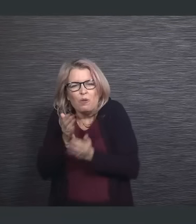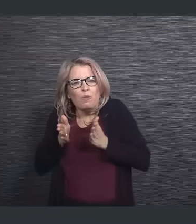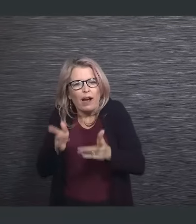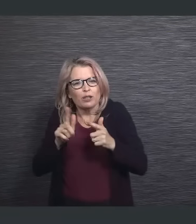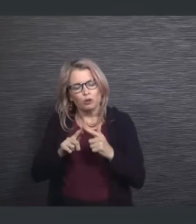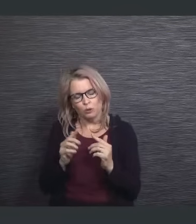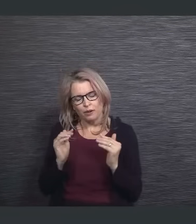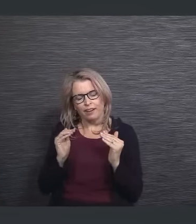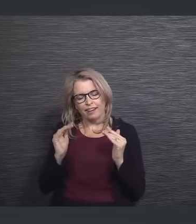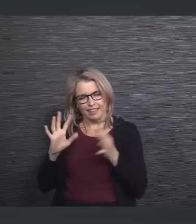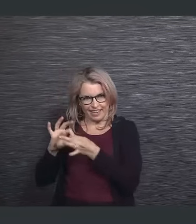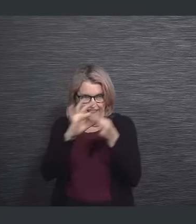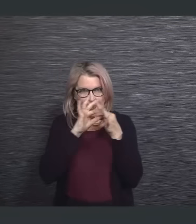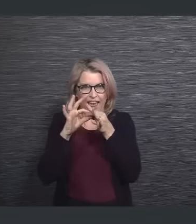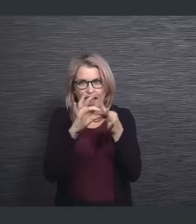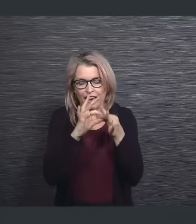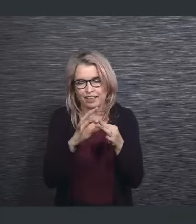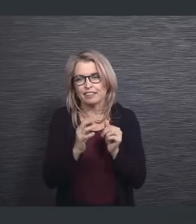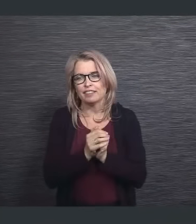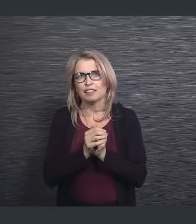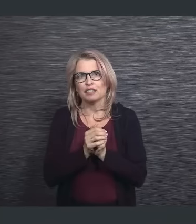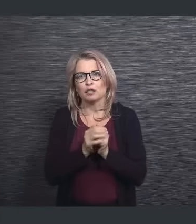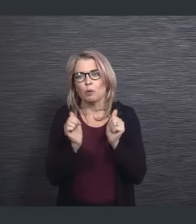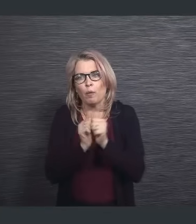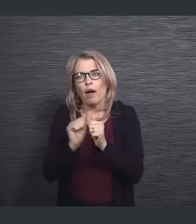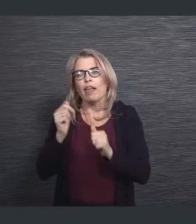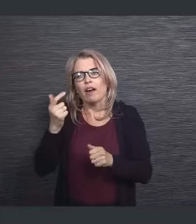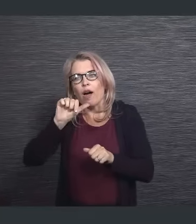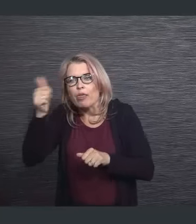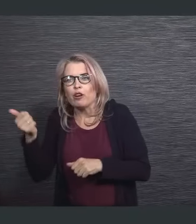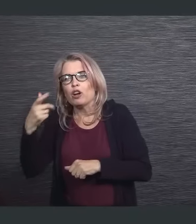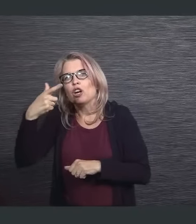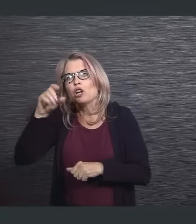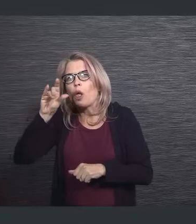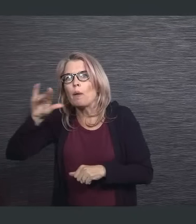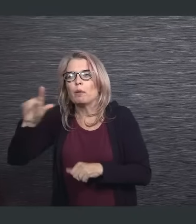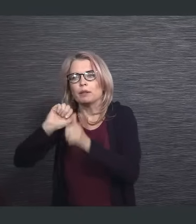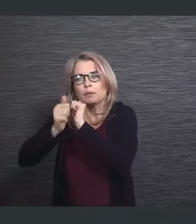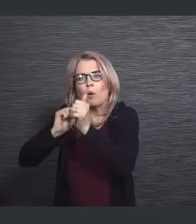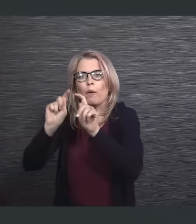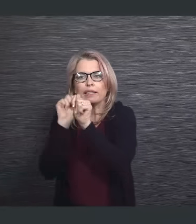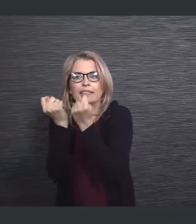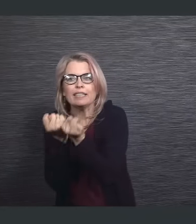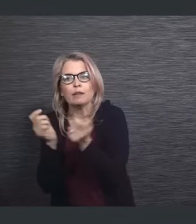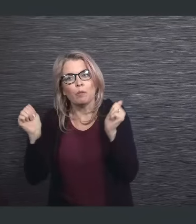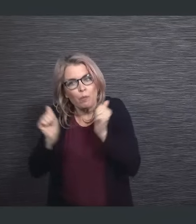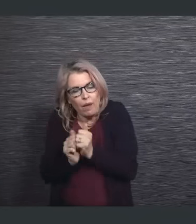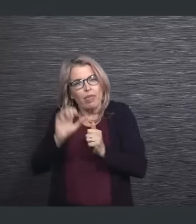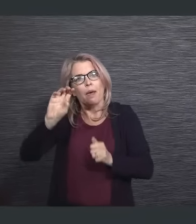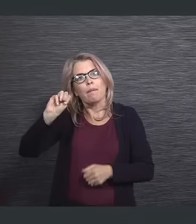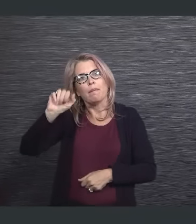with global sports teams such as Manchester City Football Club.